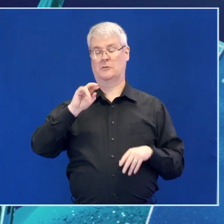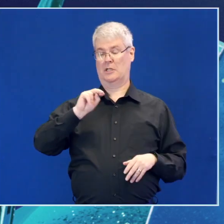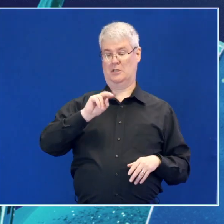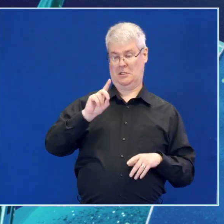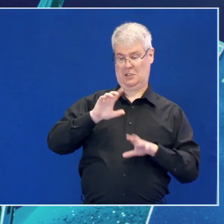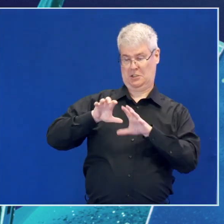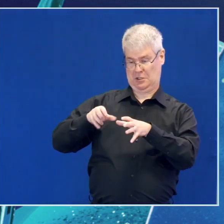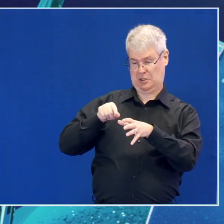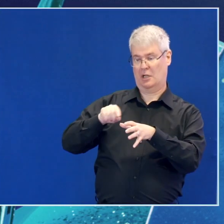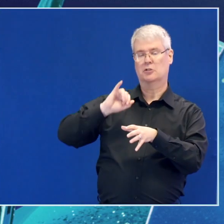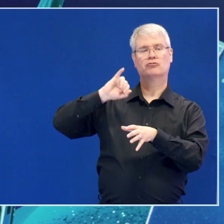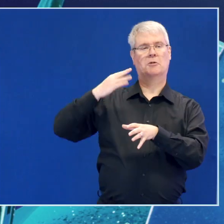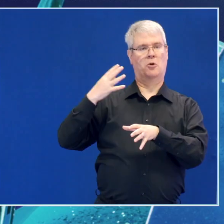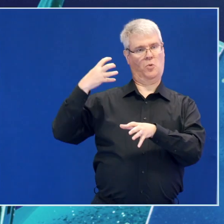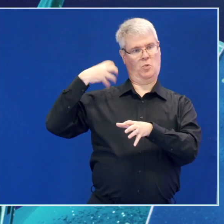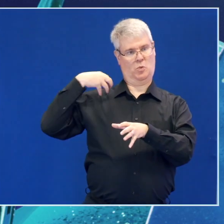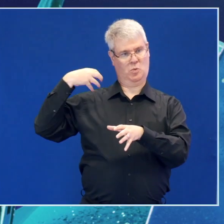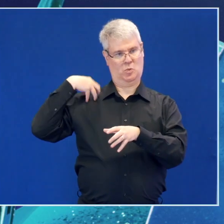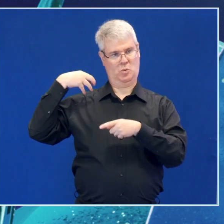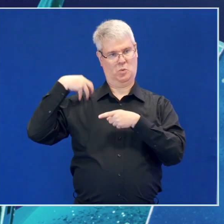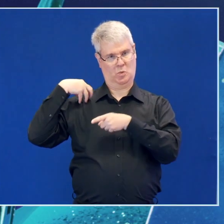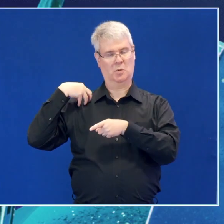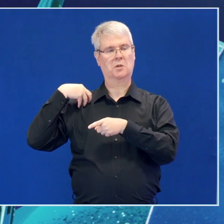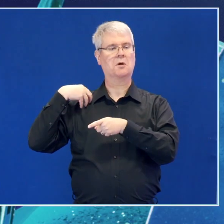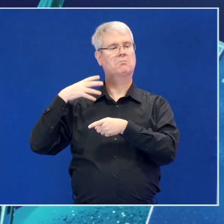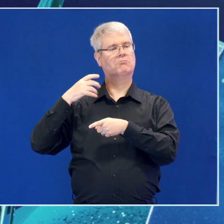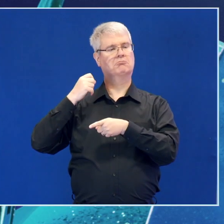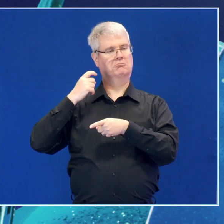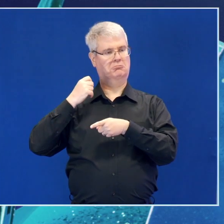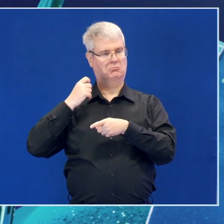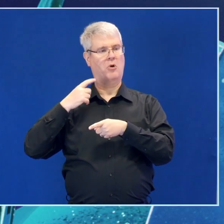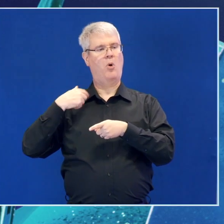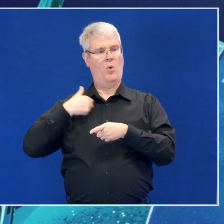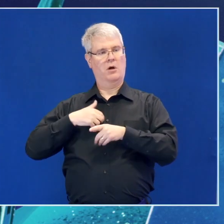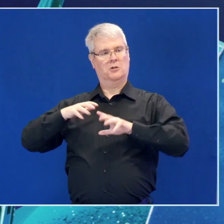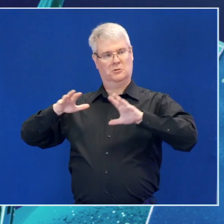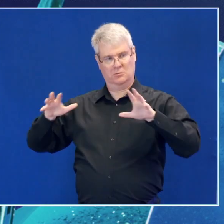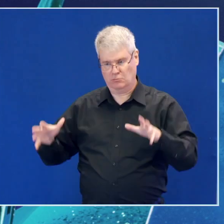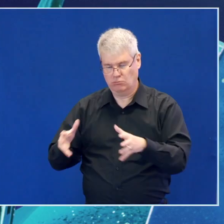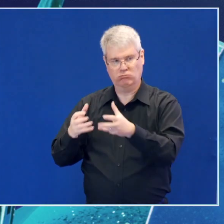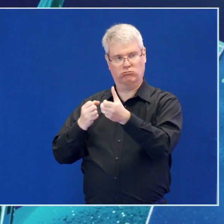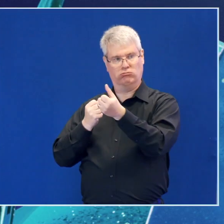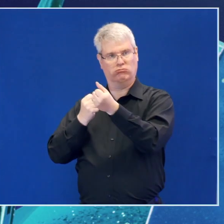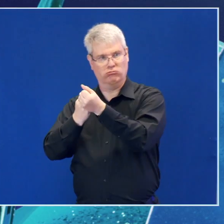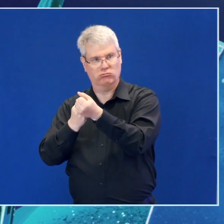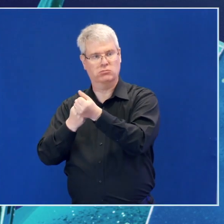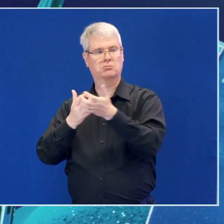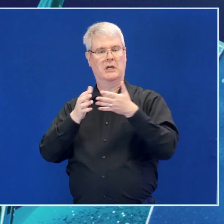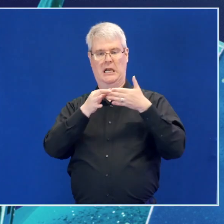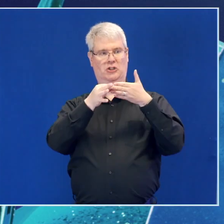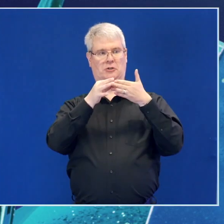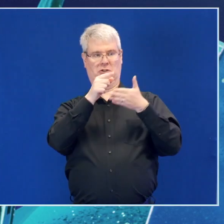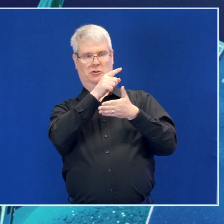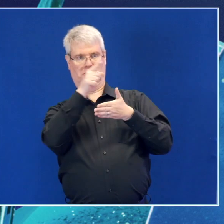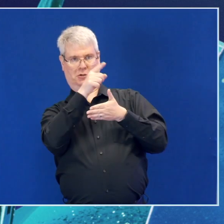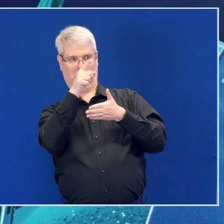for the community itself. We actually encourage people leaders to take this, to become more neuroinclusive,